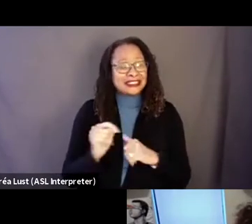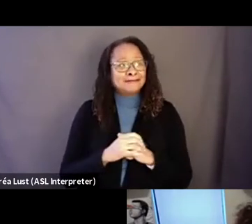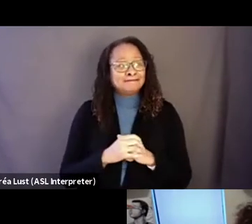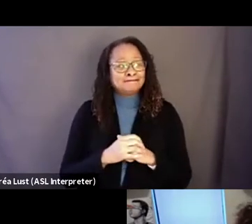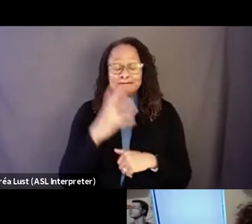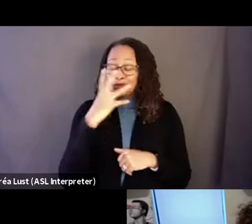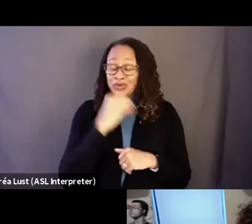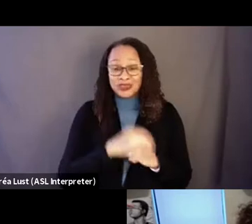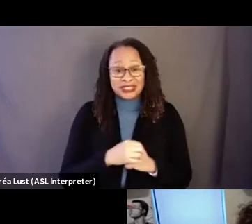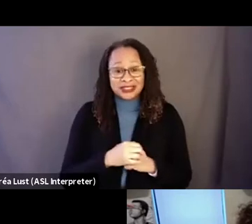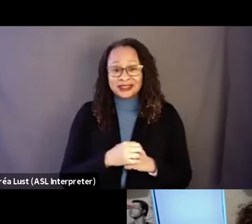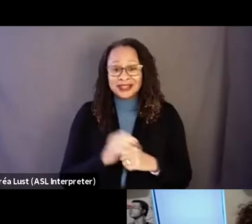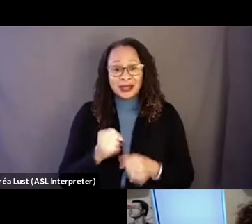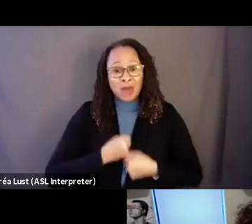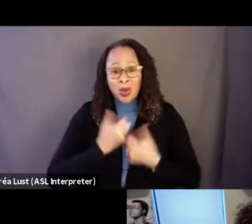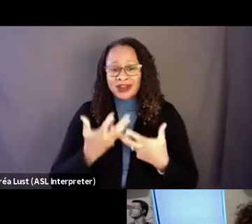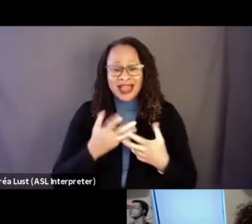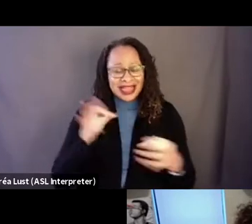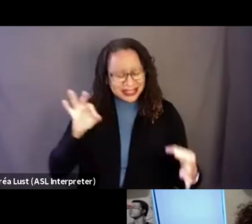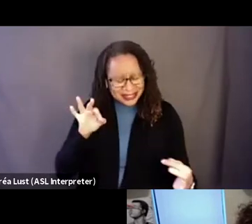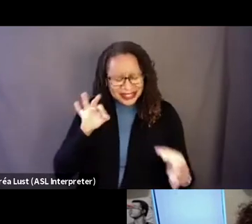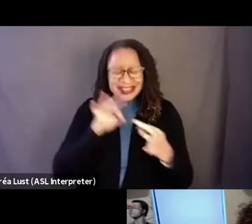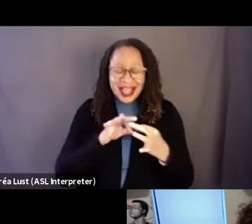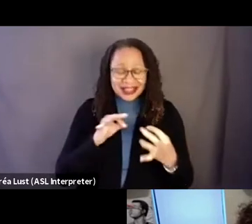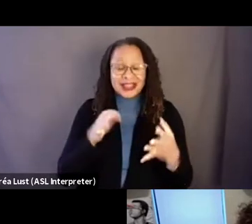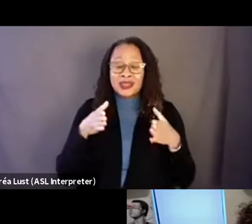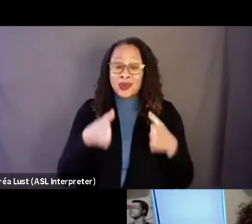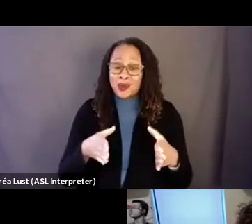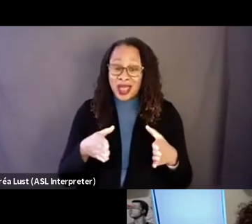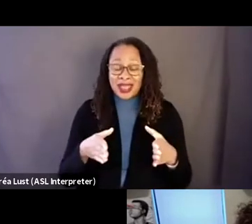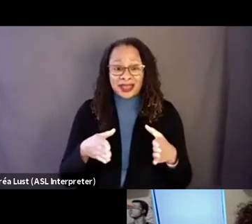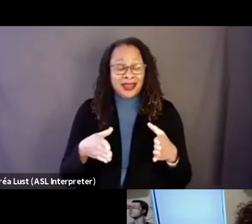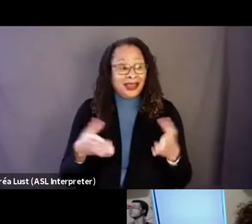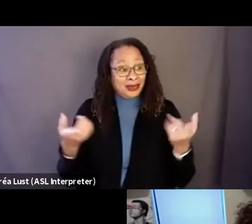She did it exactly the way it was going, and what was going on.